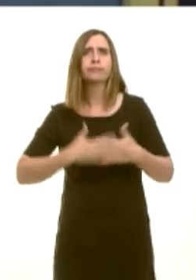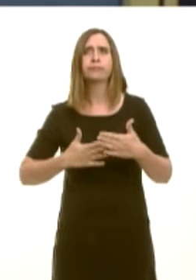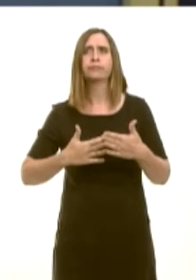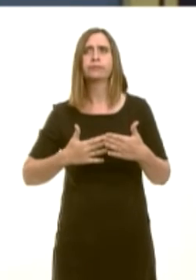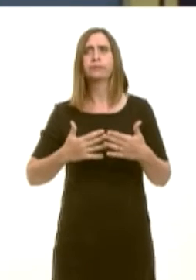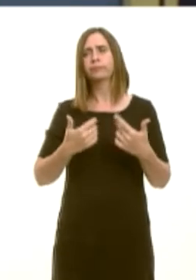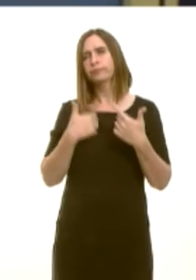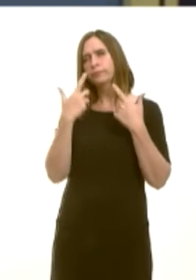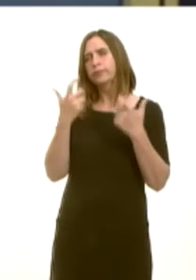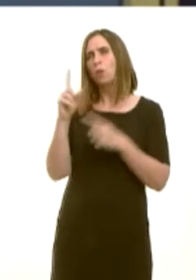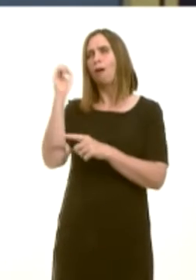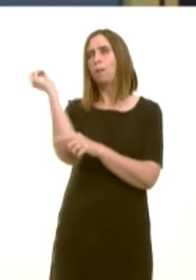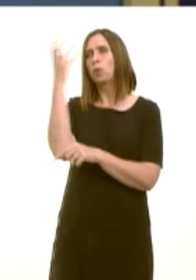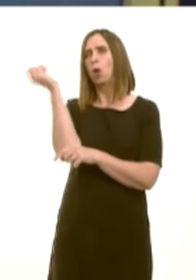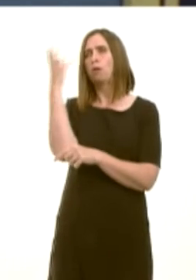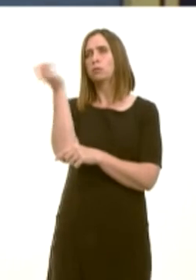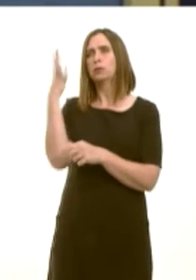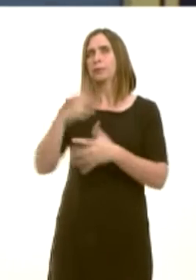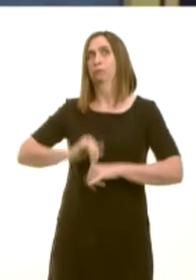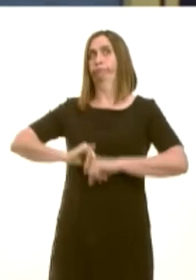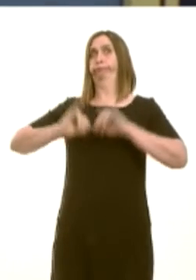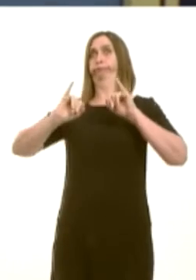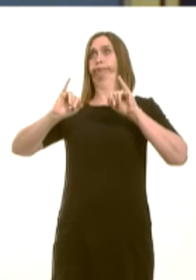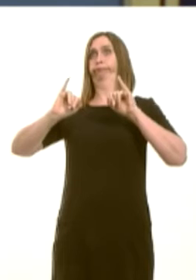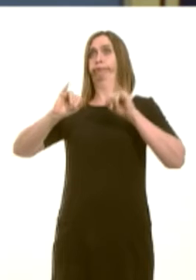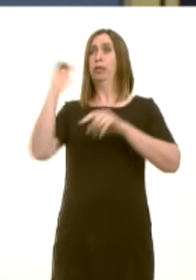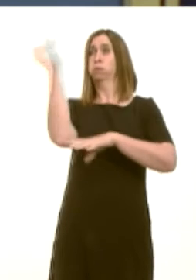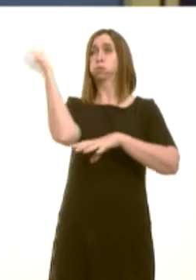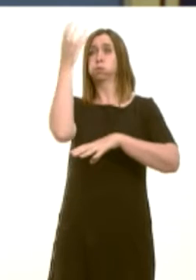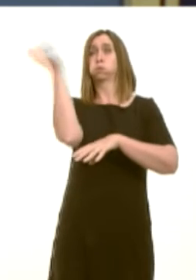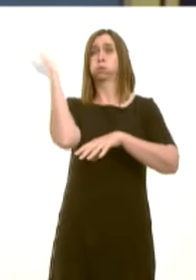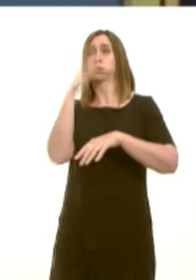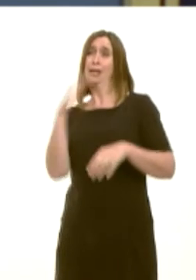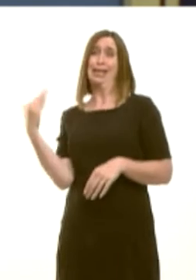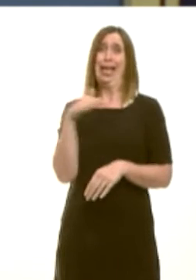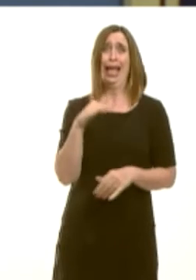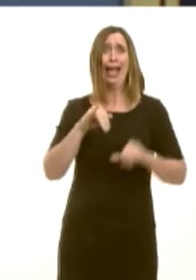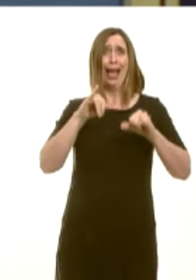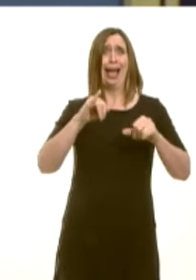that ambulances have actually been in a situation where theyíve had blue lights flashing and theyíve approached the junction when itís been closed, and theyíve had to reverse and